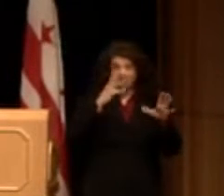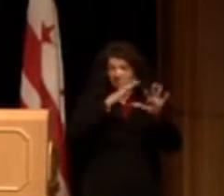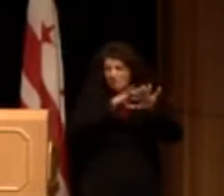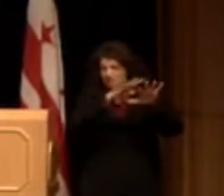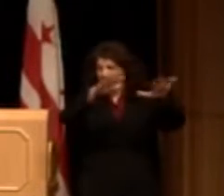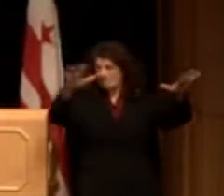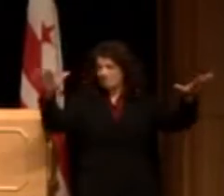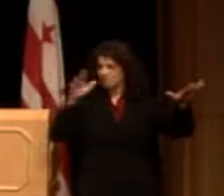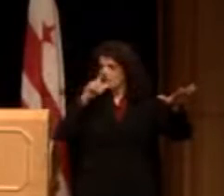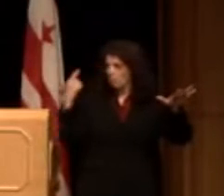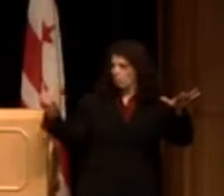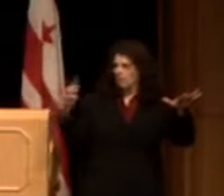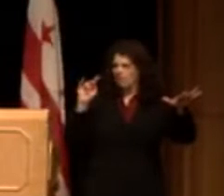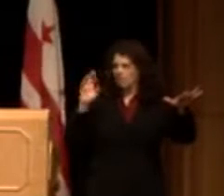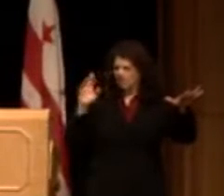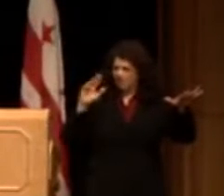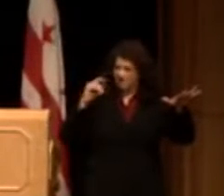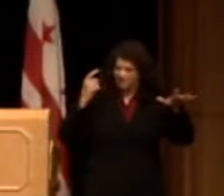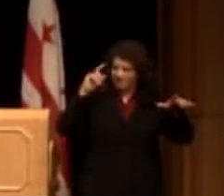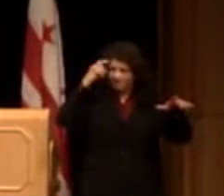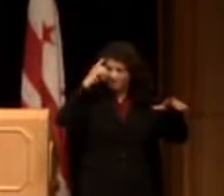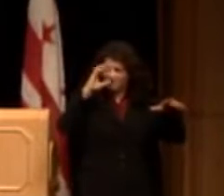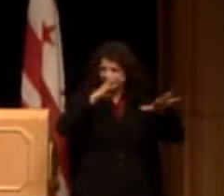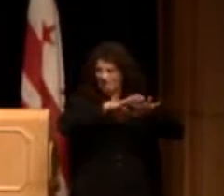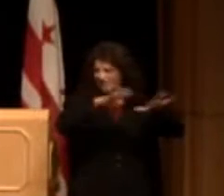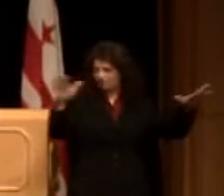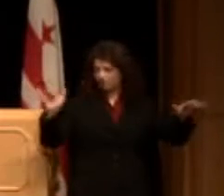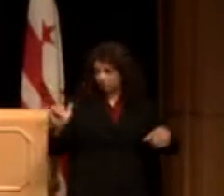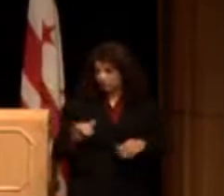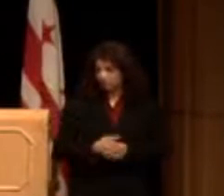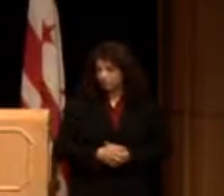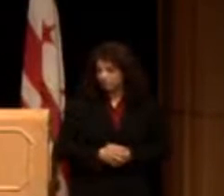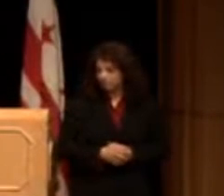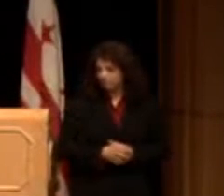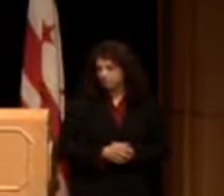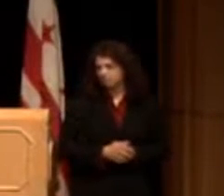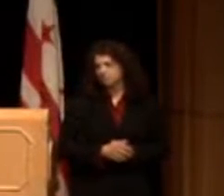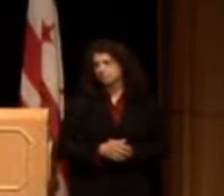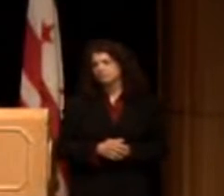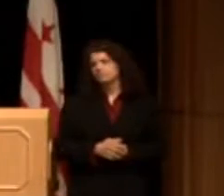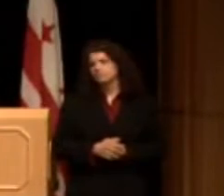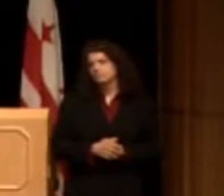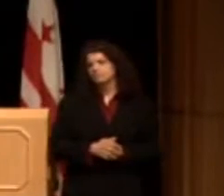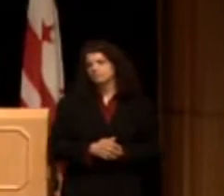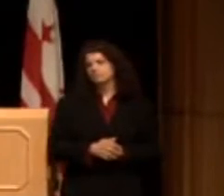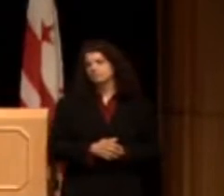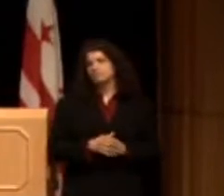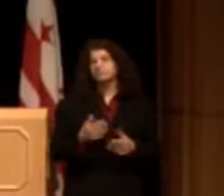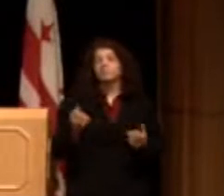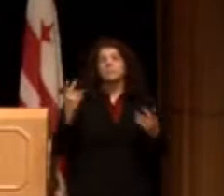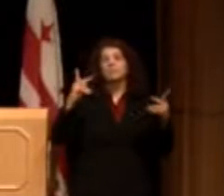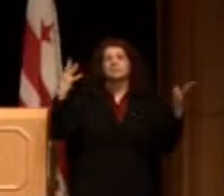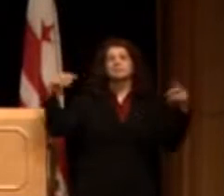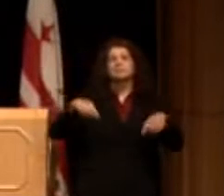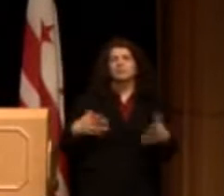HOW MANY FOLKS WERE HERE LAST YEAR? AT MARCH MADNESS? HOW MANY PEOPLE THIS IS THEIR FIRST TIME?